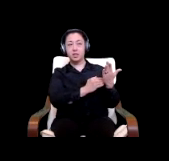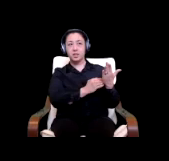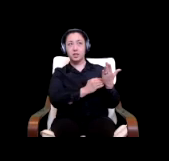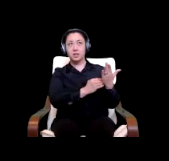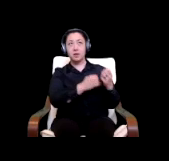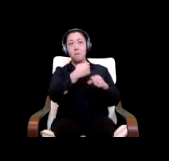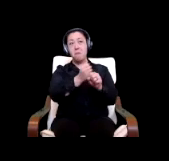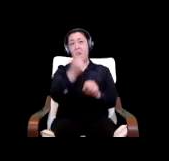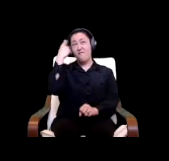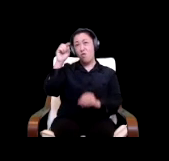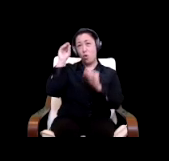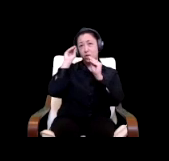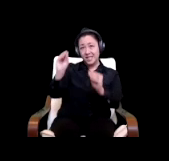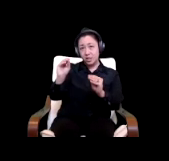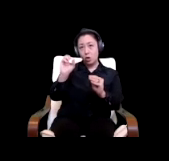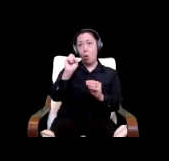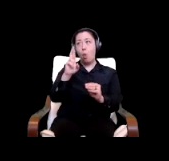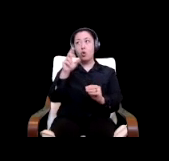Or should it be paired with an in-service?